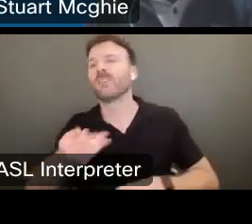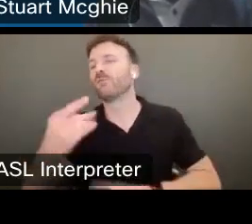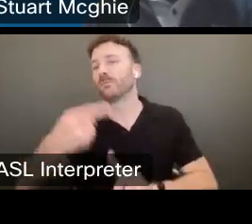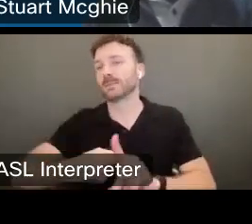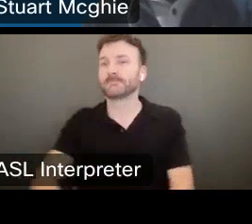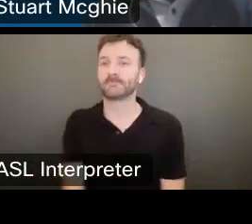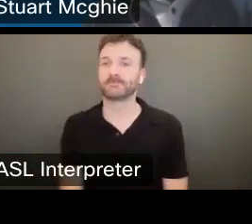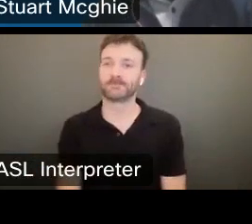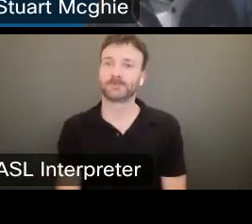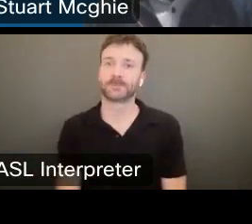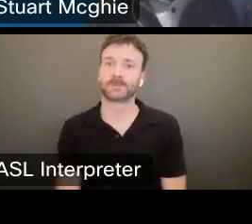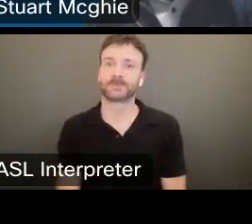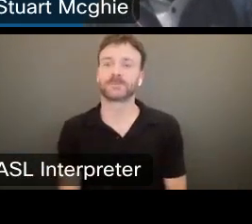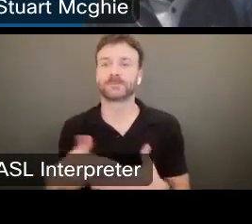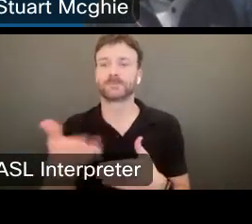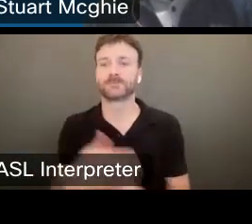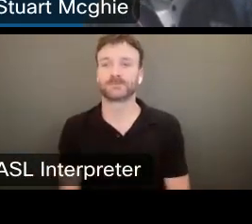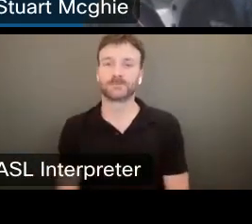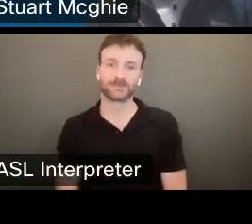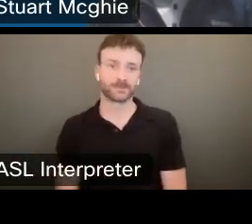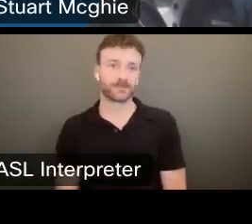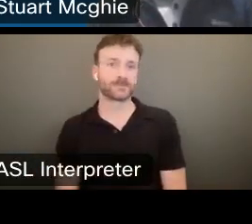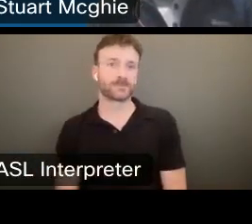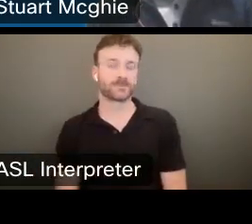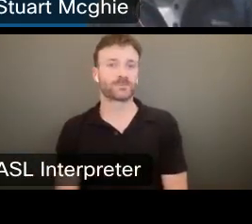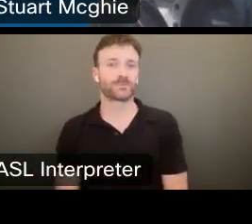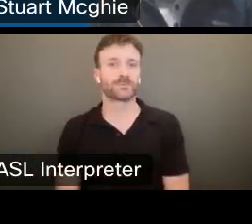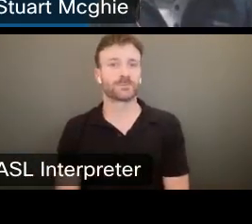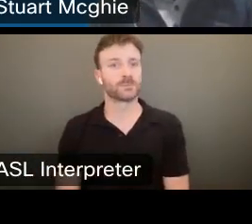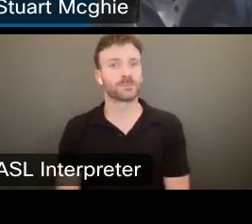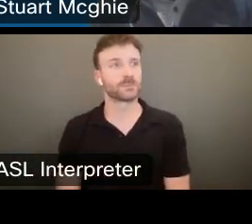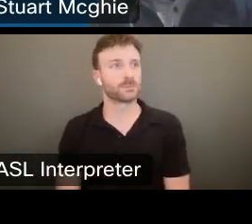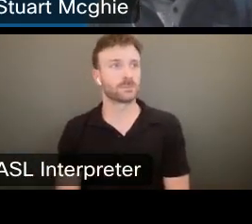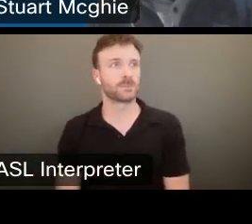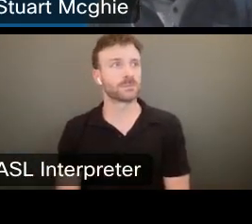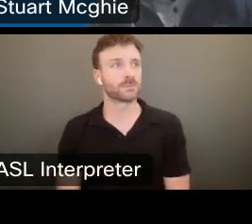Next slide, please. So we still have more measures to come.